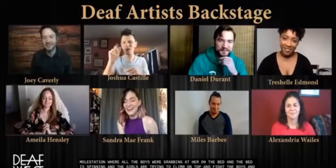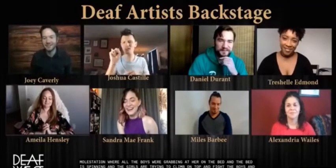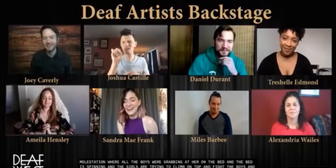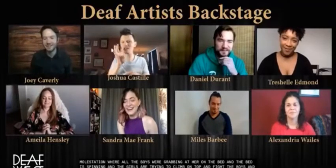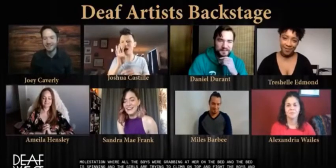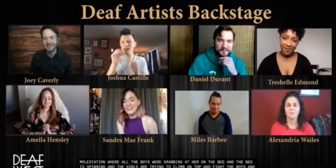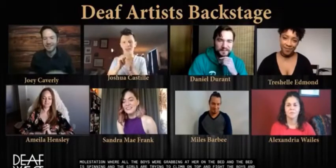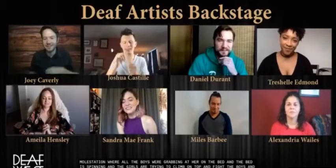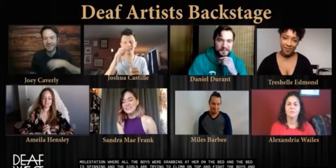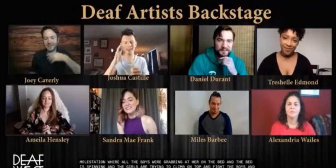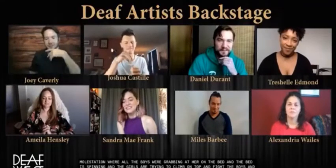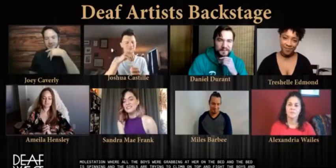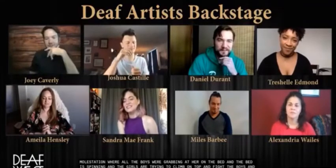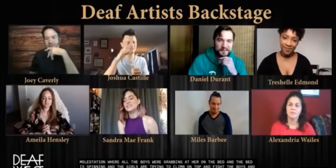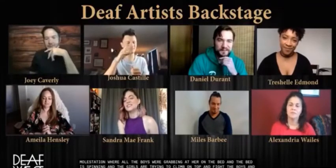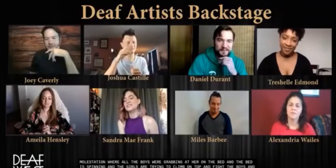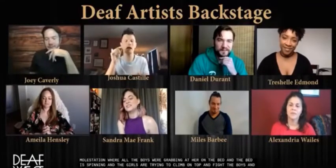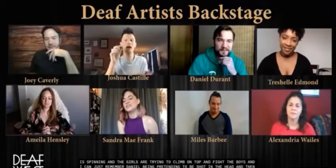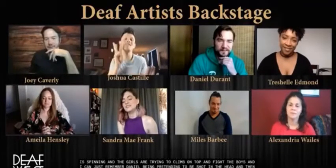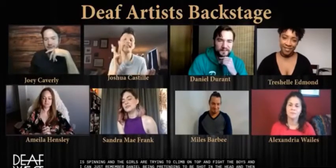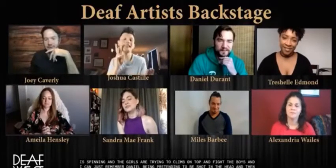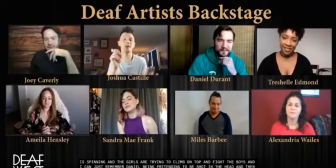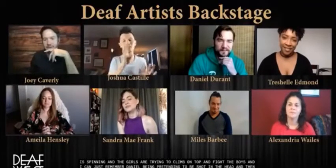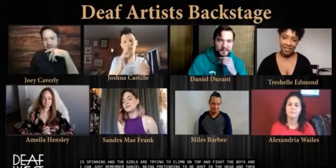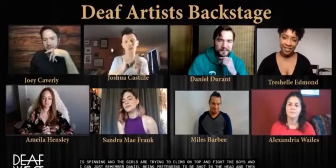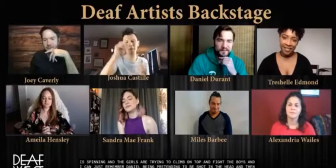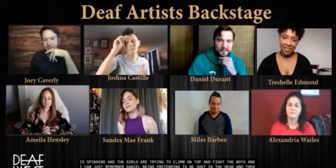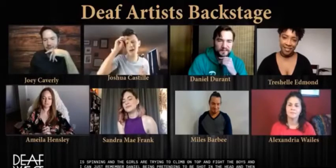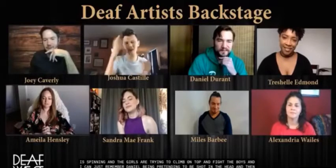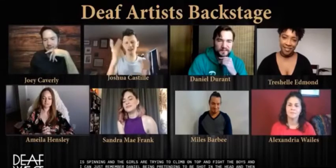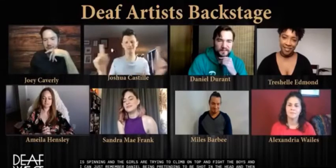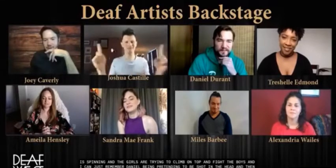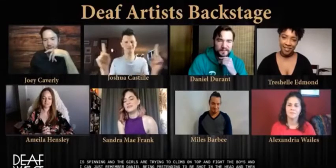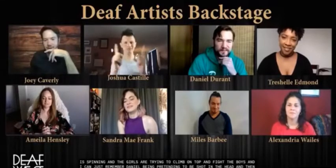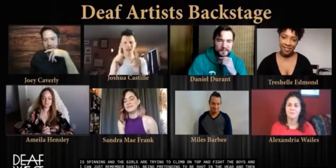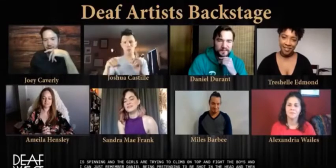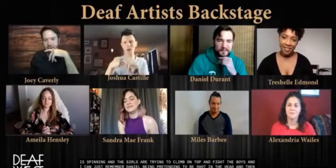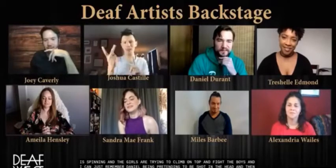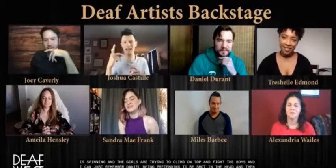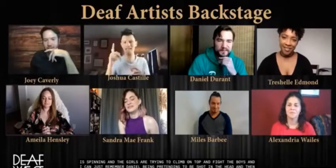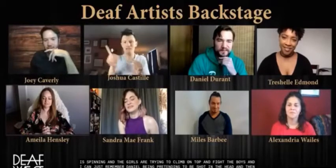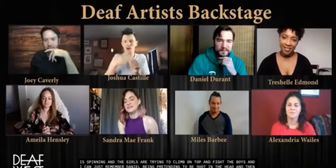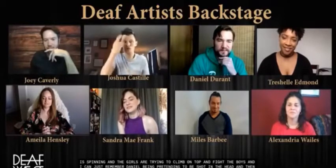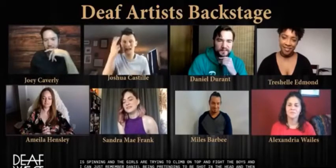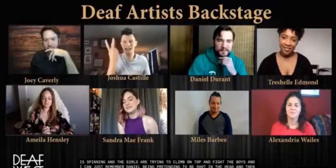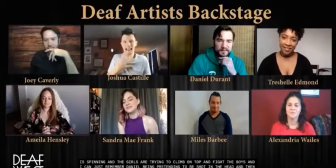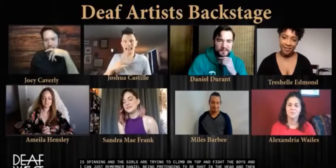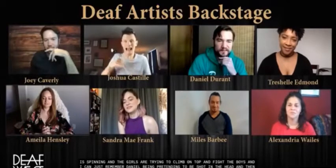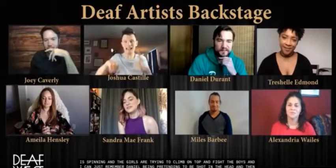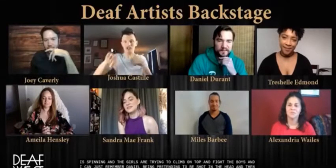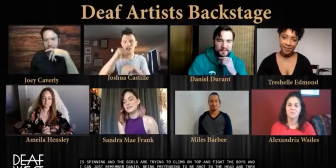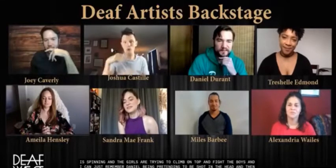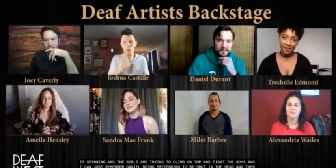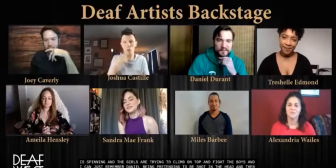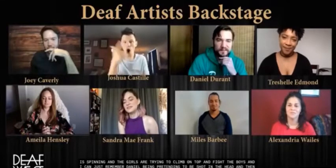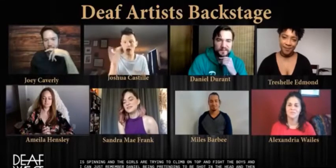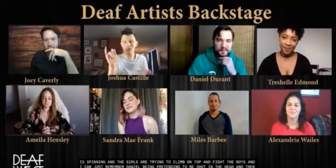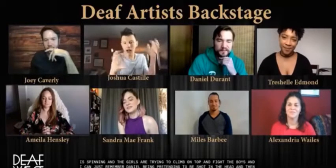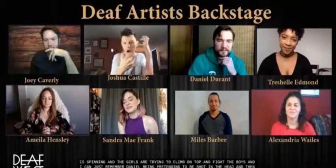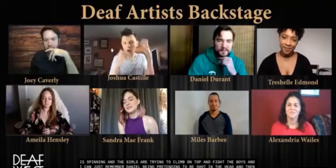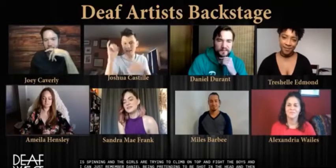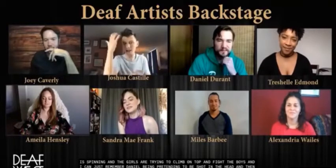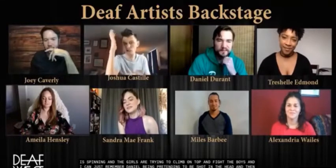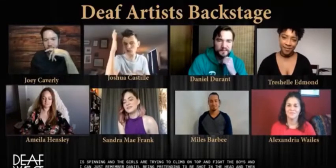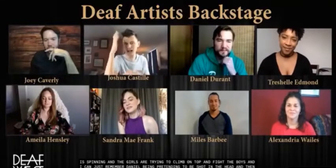And then Sandra was or Wendla, excuse me, was speaking to another cast member.